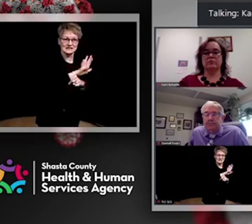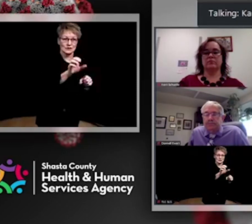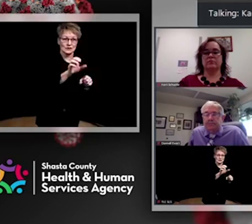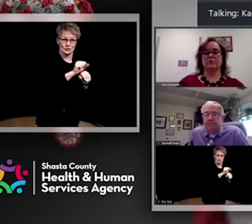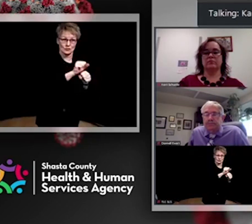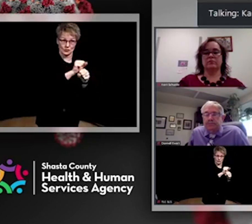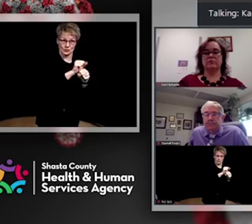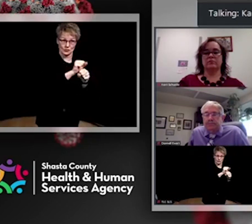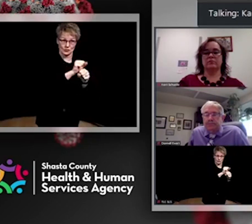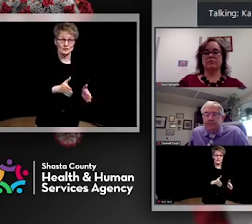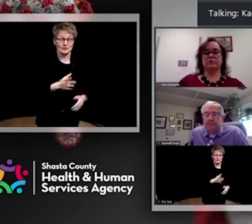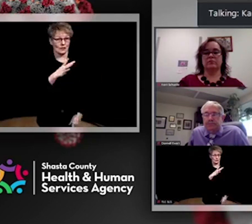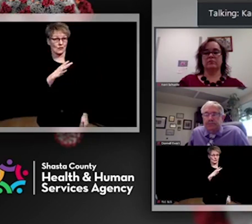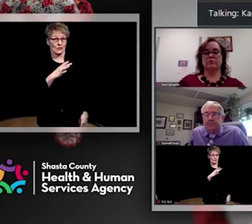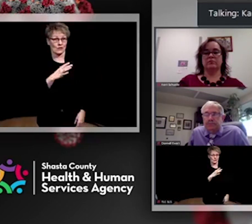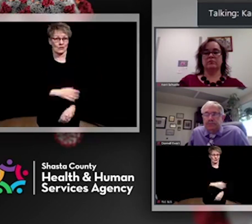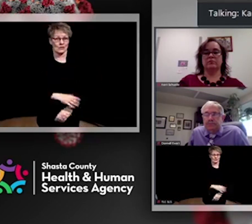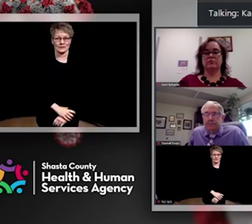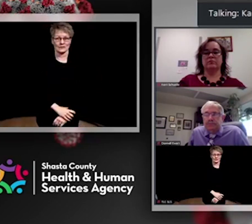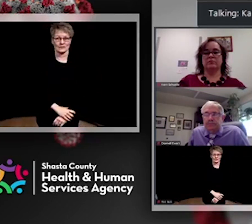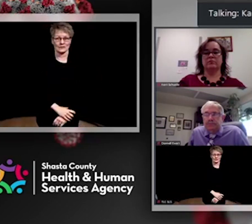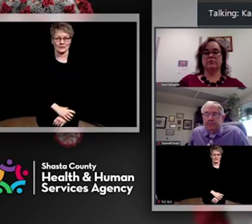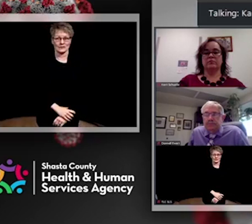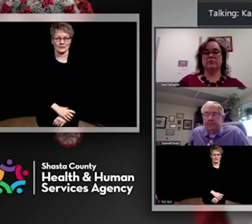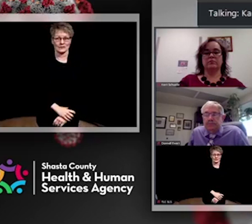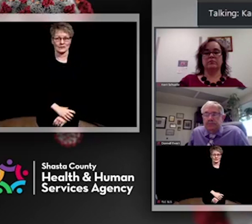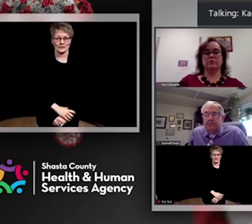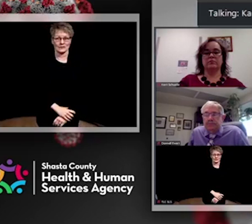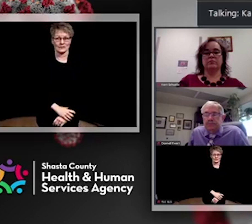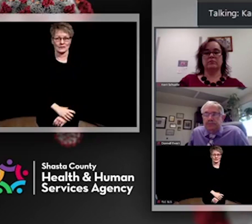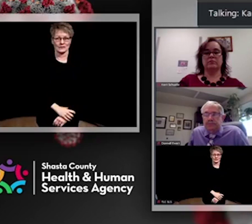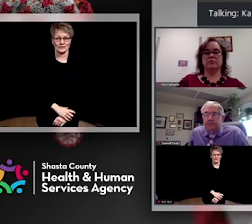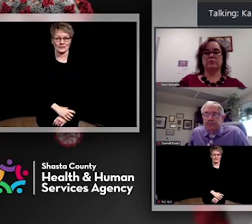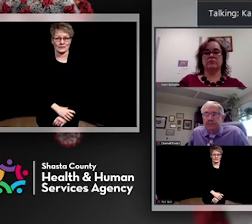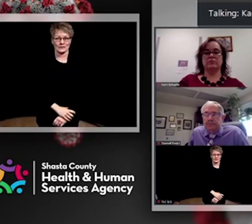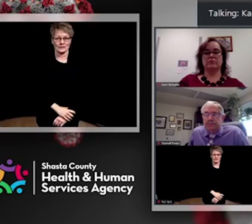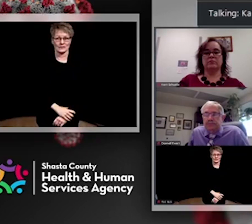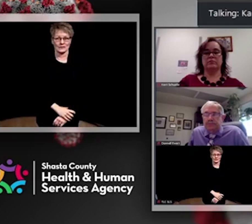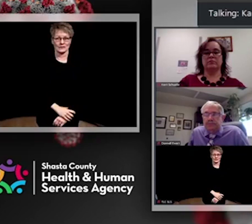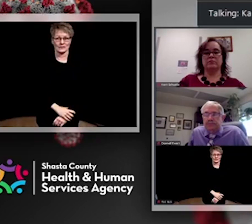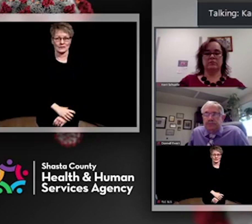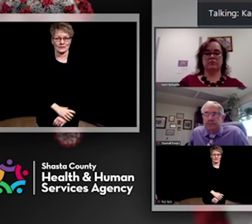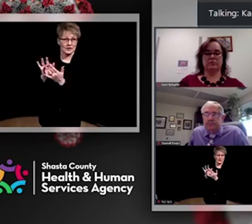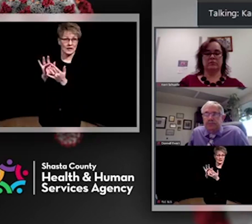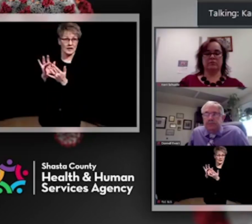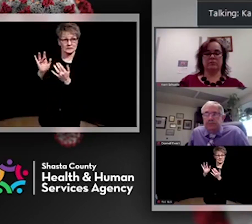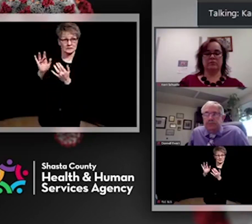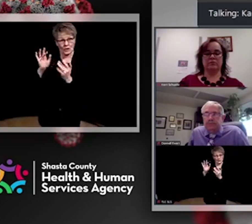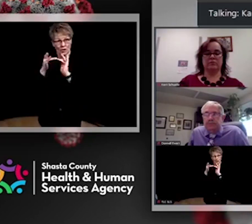your testing plan and receive these kits in the mail. And it's just self-collection and you email